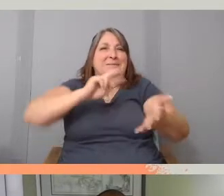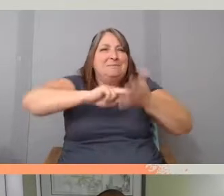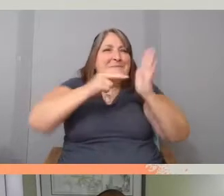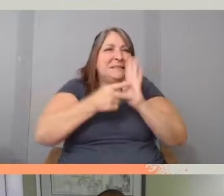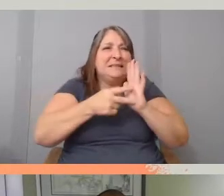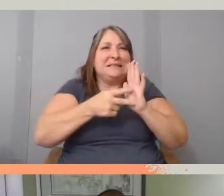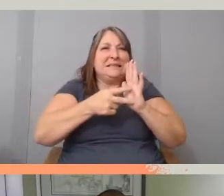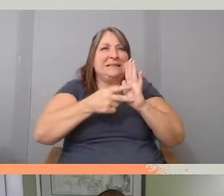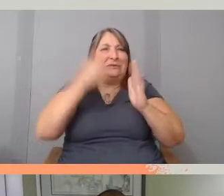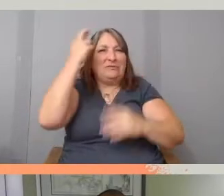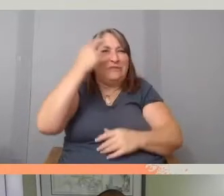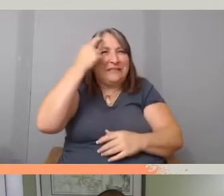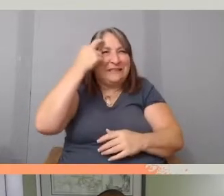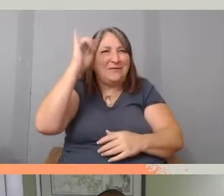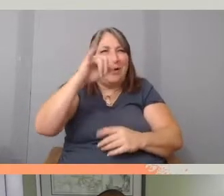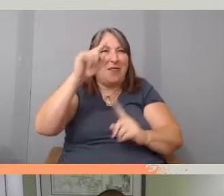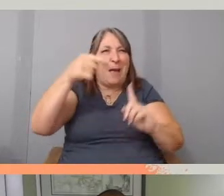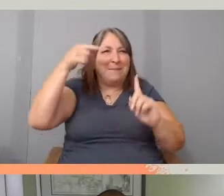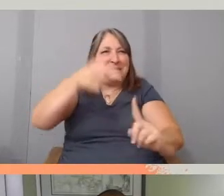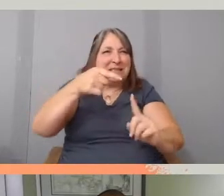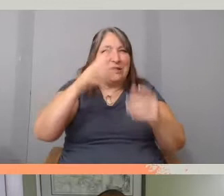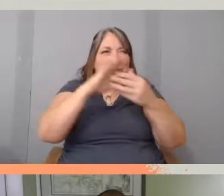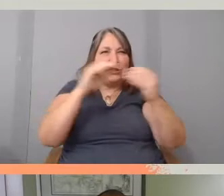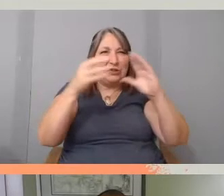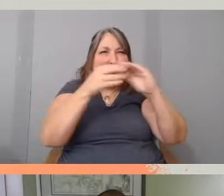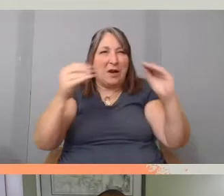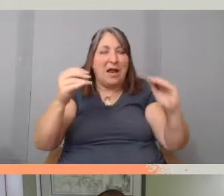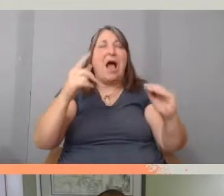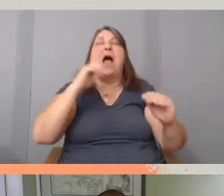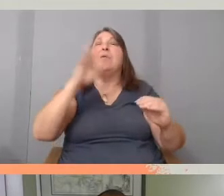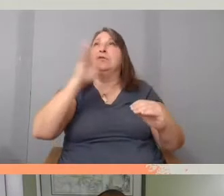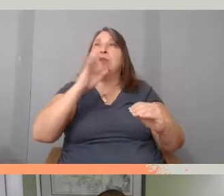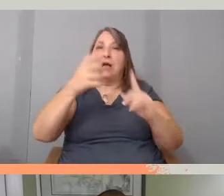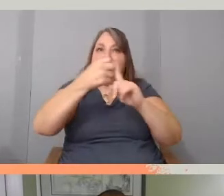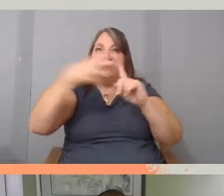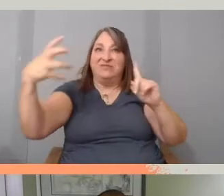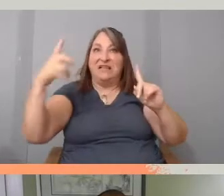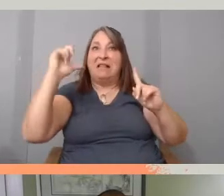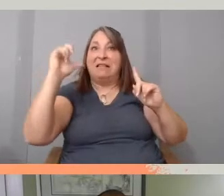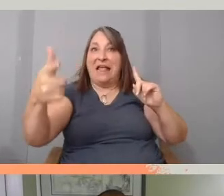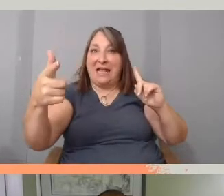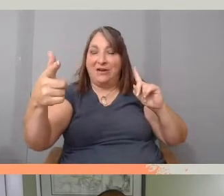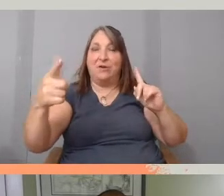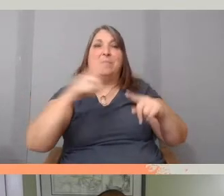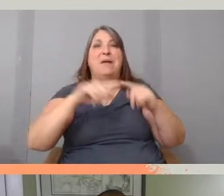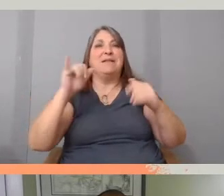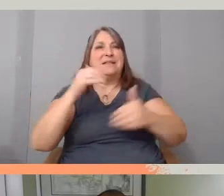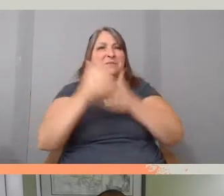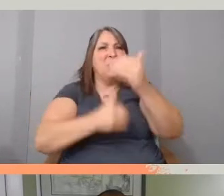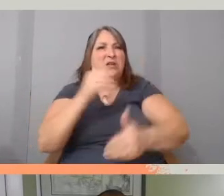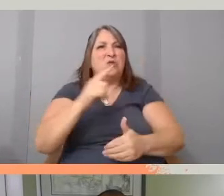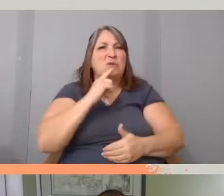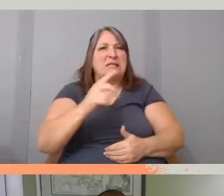I'm gonna speak at length about this later, but this process of really listening first to each other